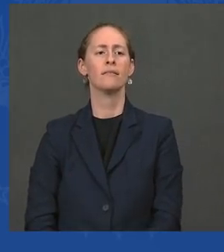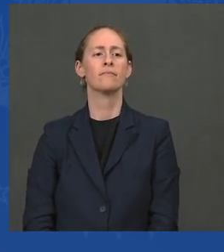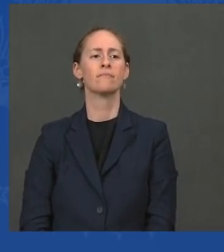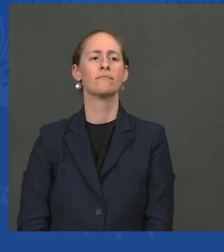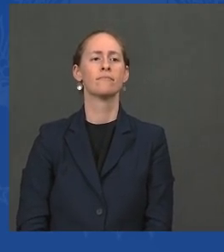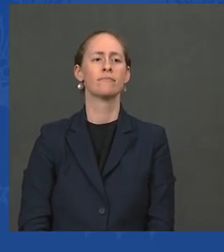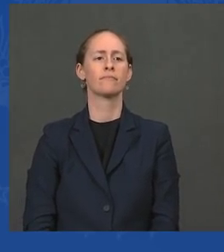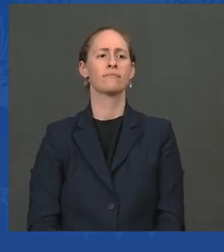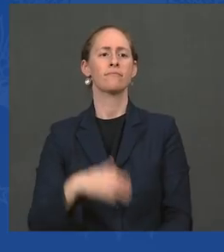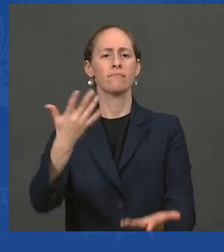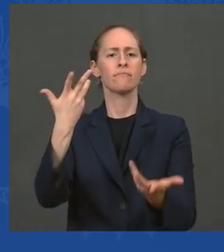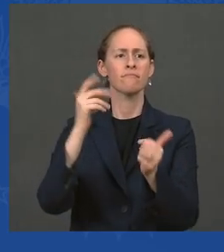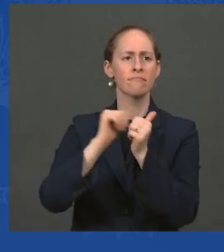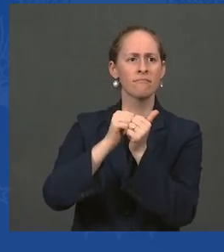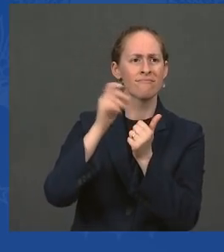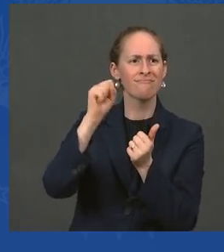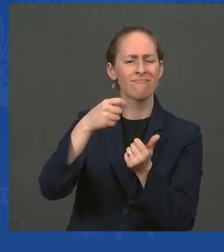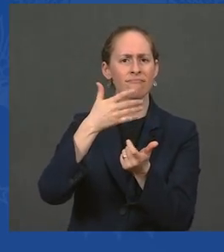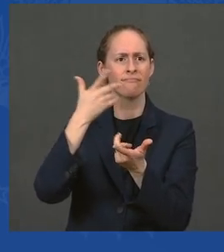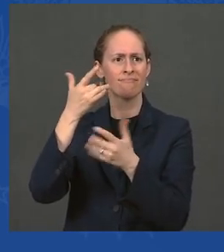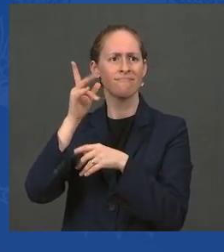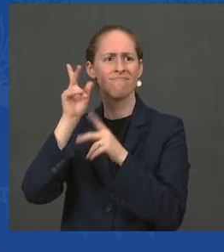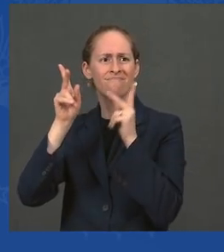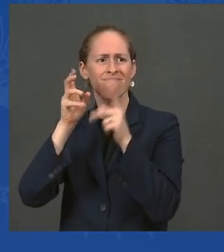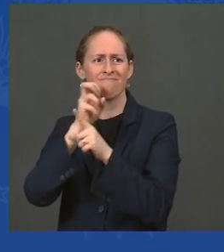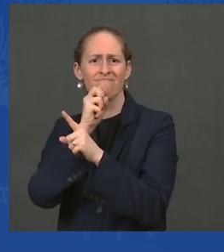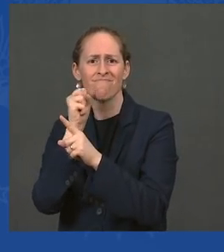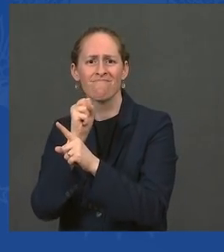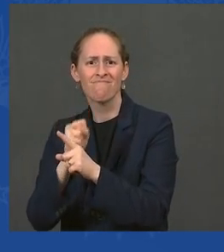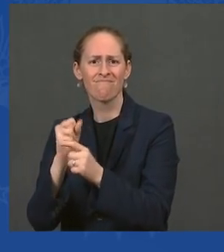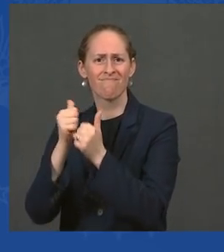is this guy right here, Bobby Casey. Not a joke. Not a joke.